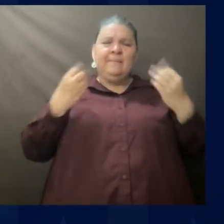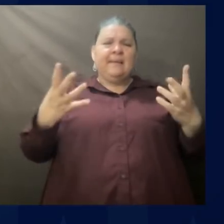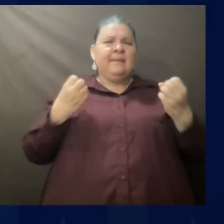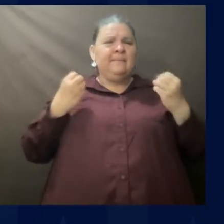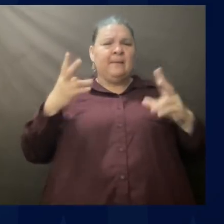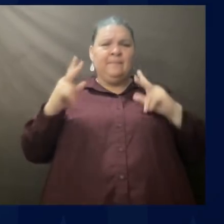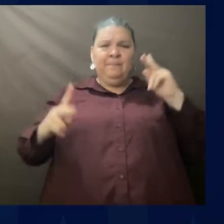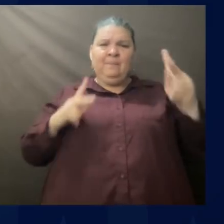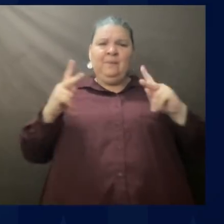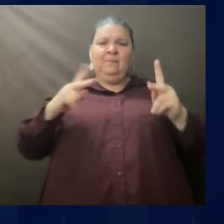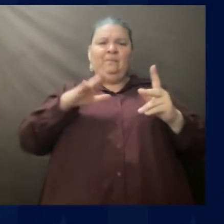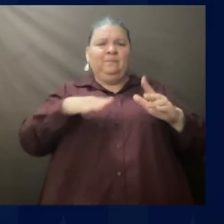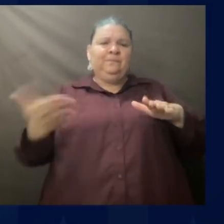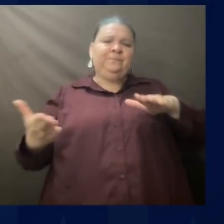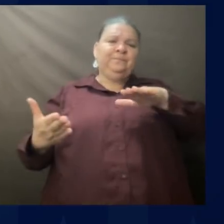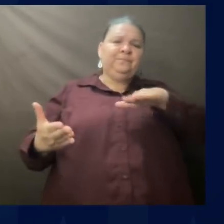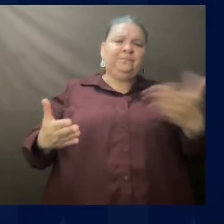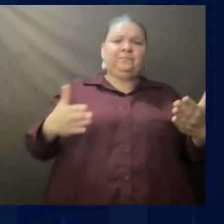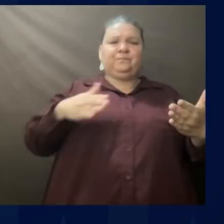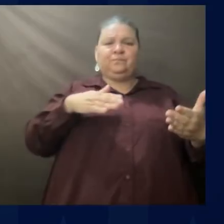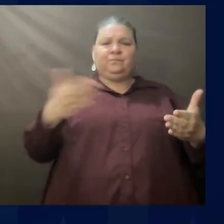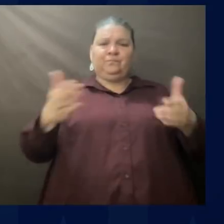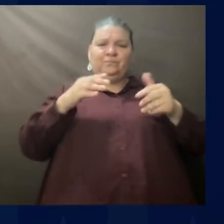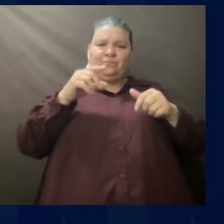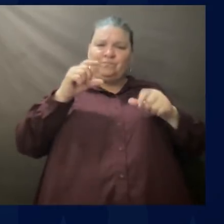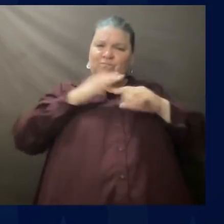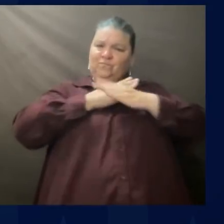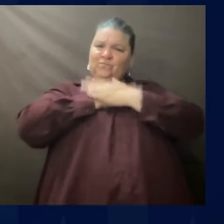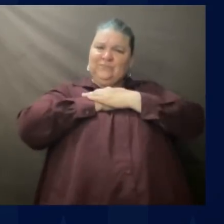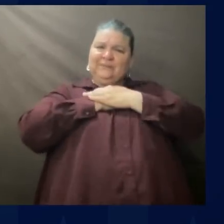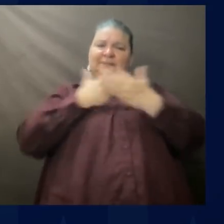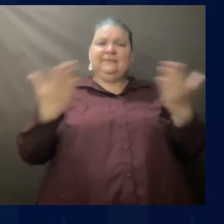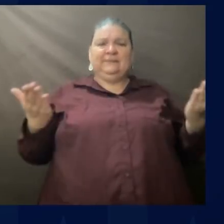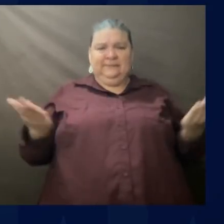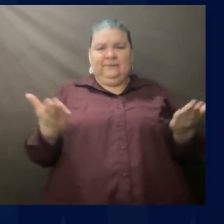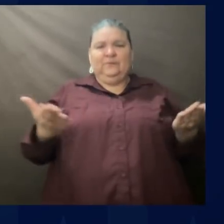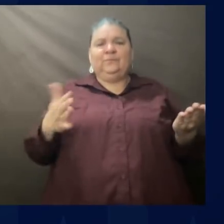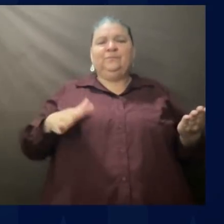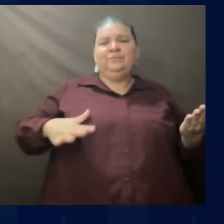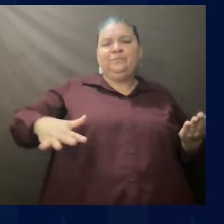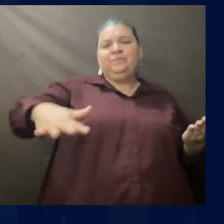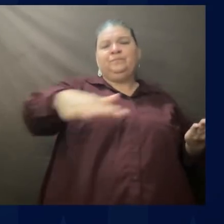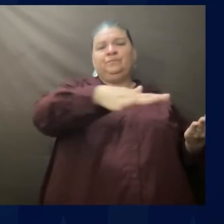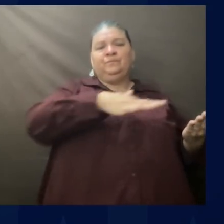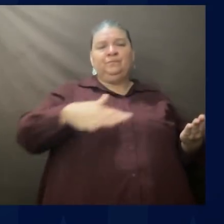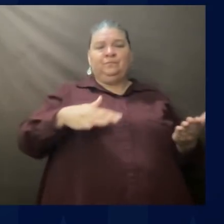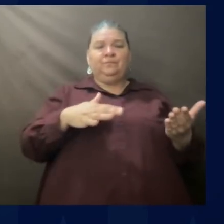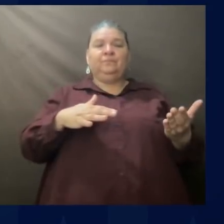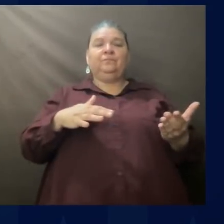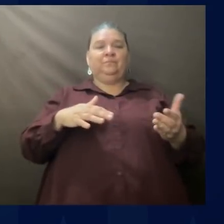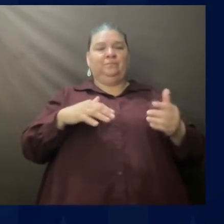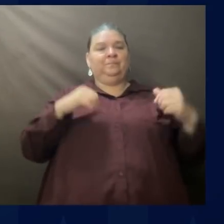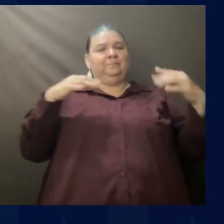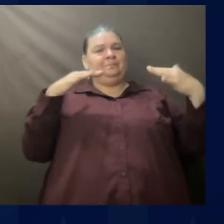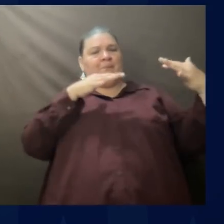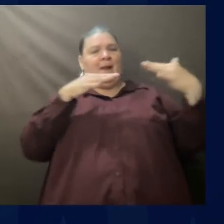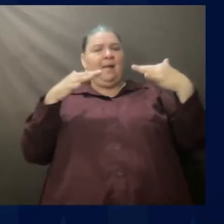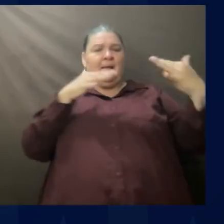were part of. A battle between democracy and autocracy, between liberty and repression,